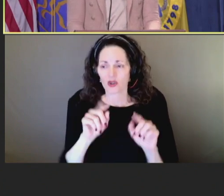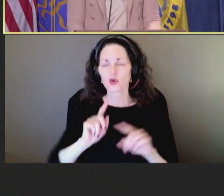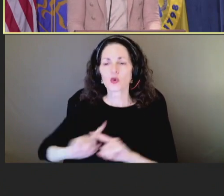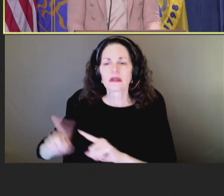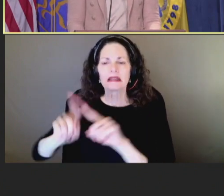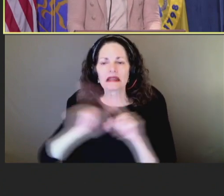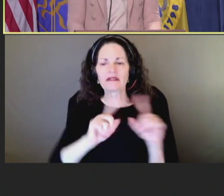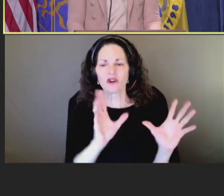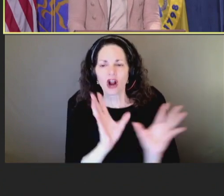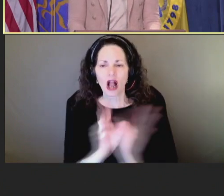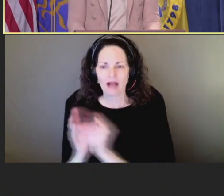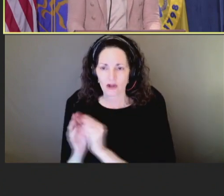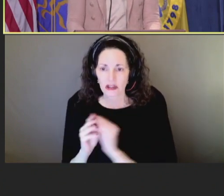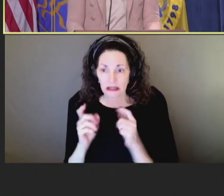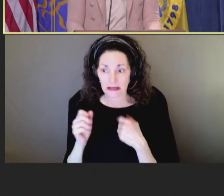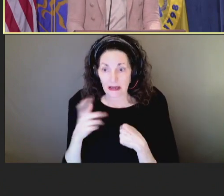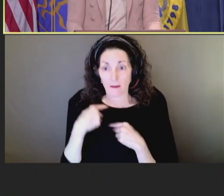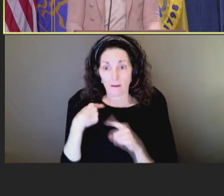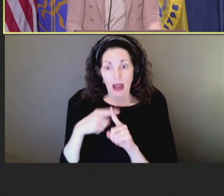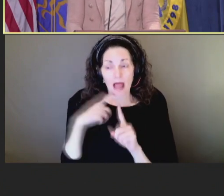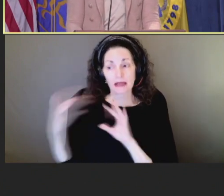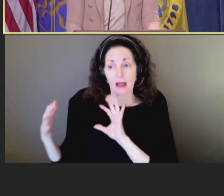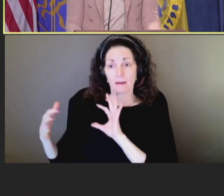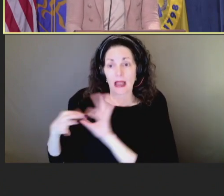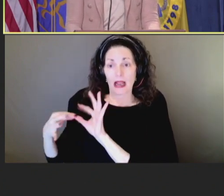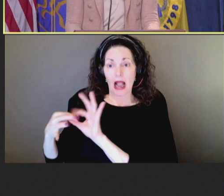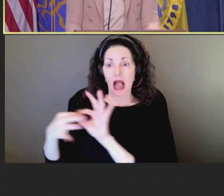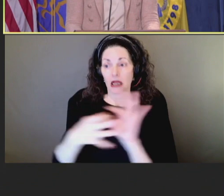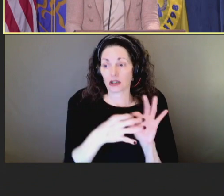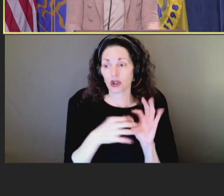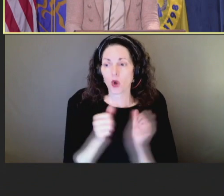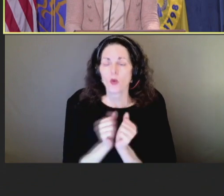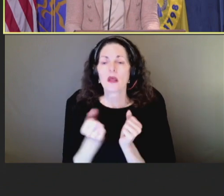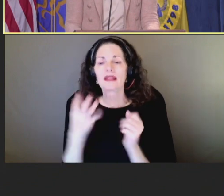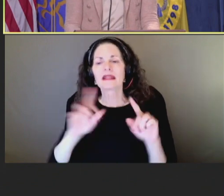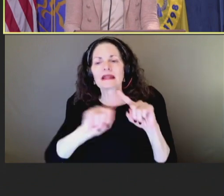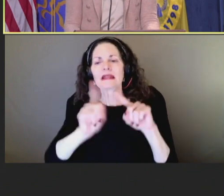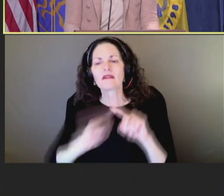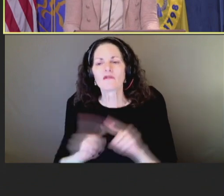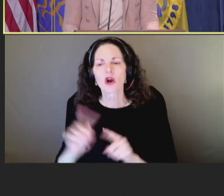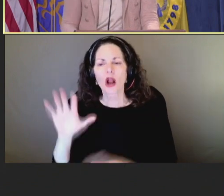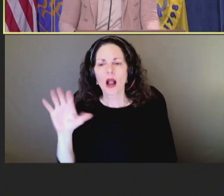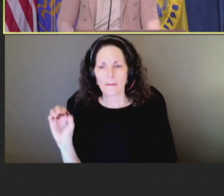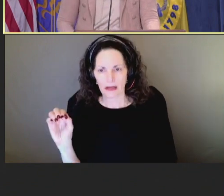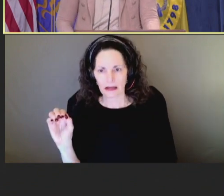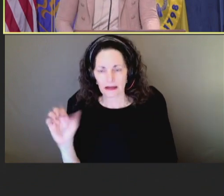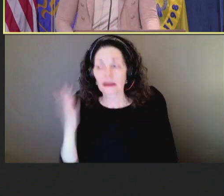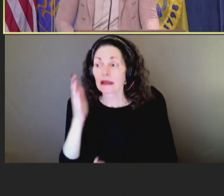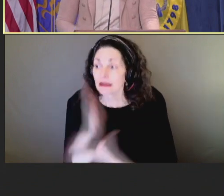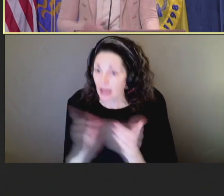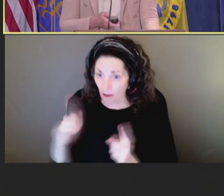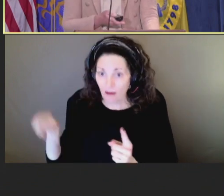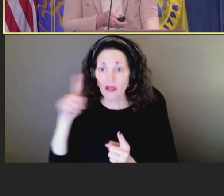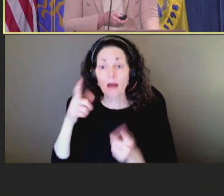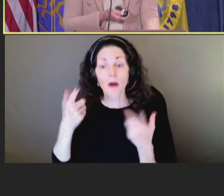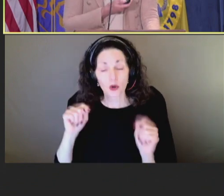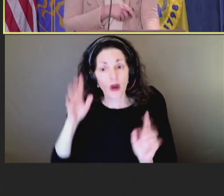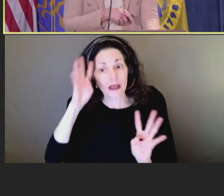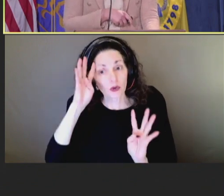that I've been in touch with, some of them who are developing cancer vaccines. Then we